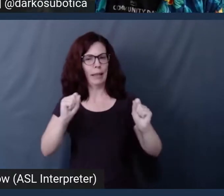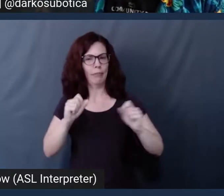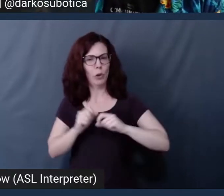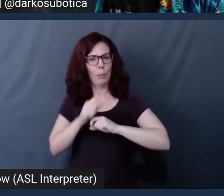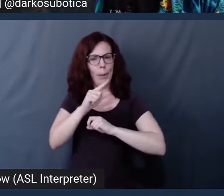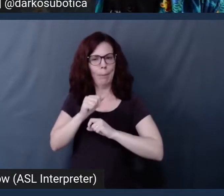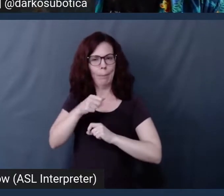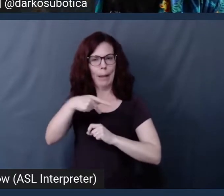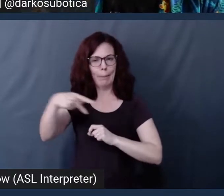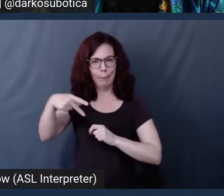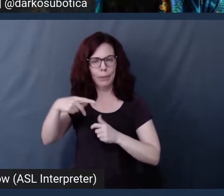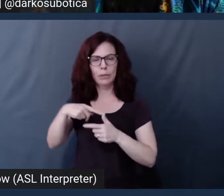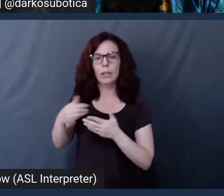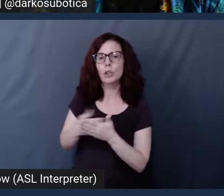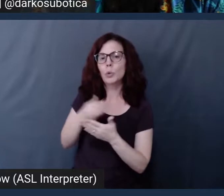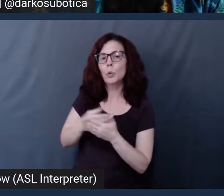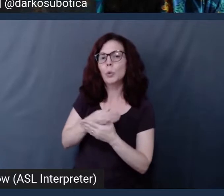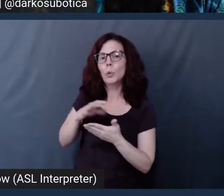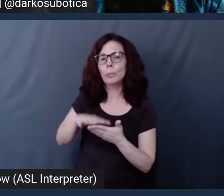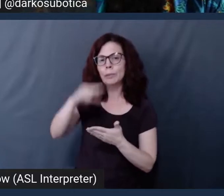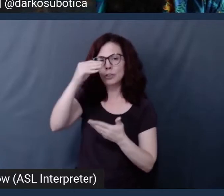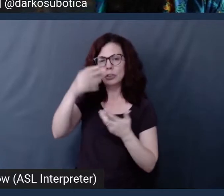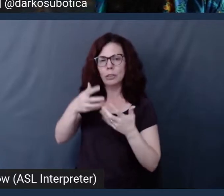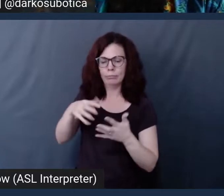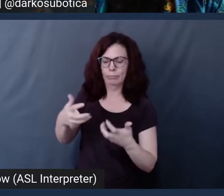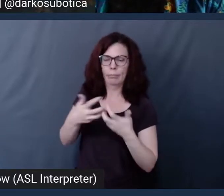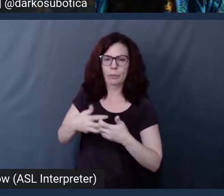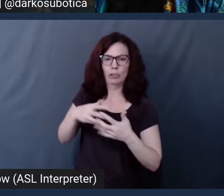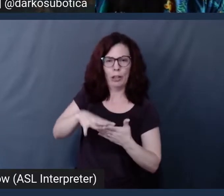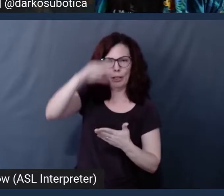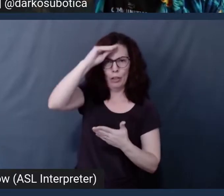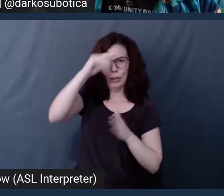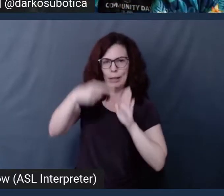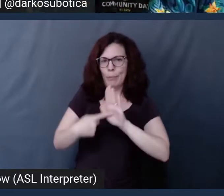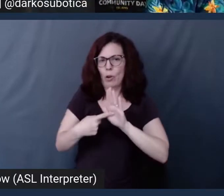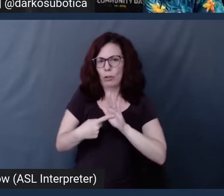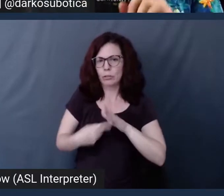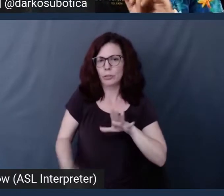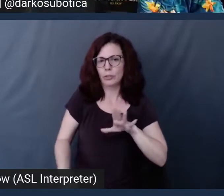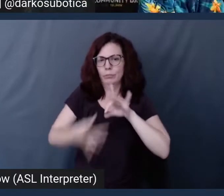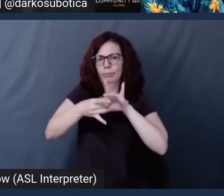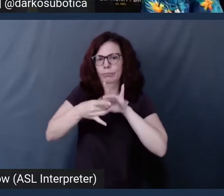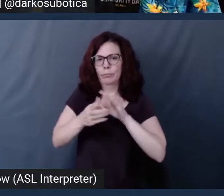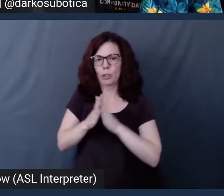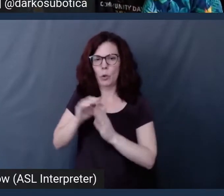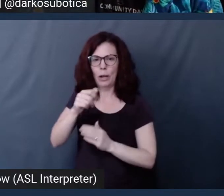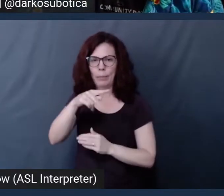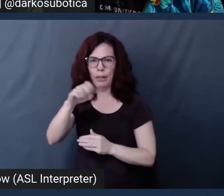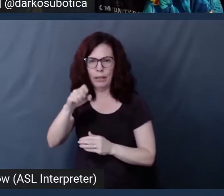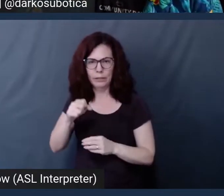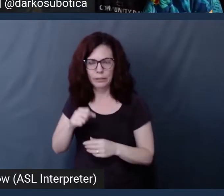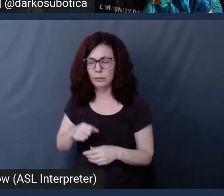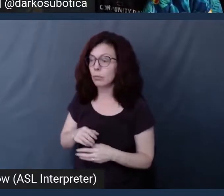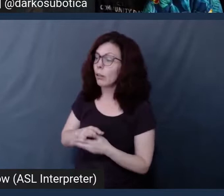and new machine learning models to run on top of your appliance. Nice. And how many cameras can a device support,